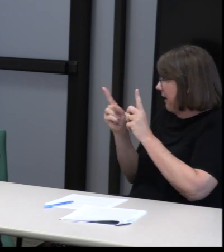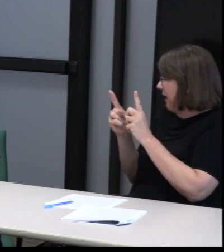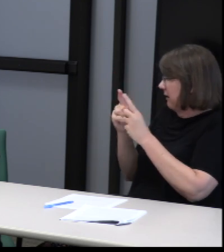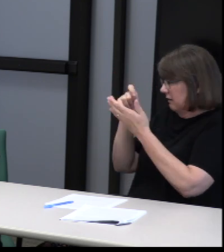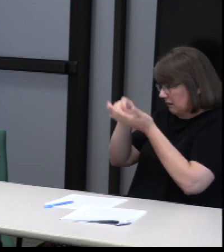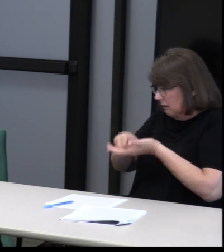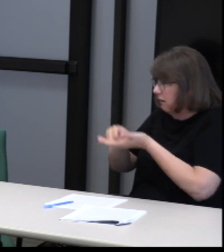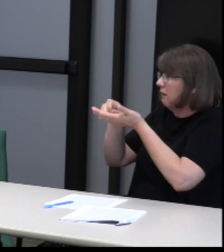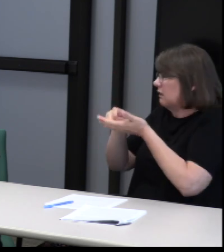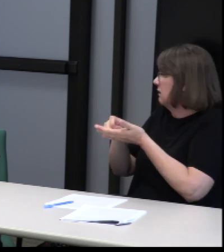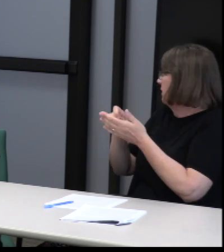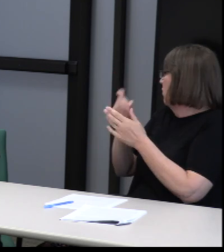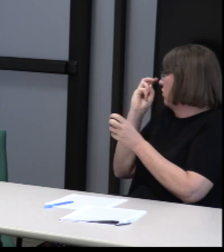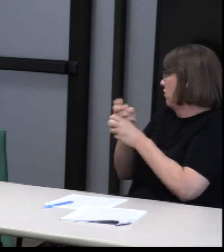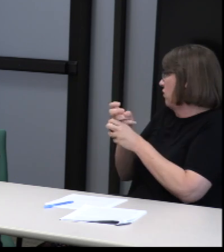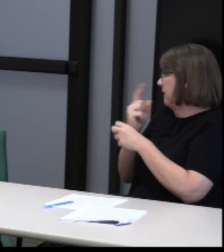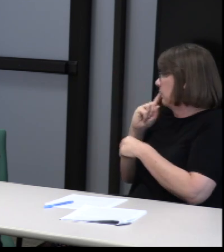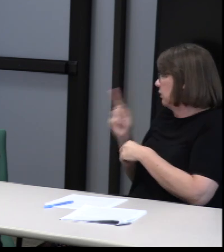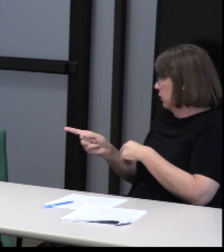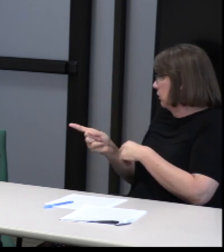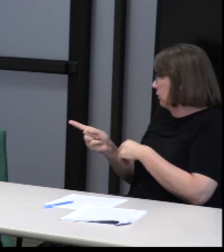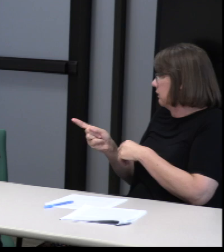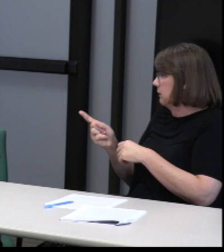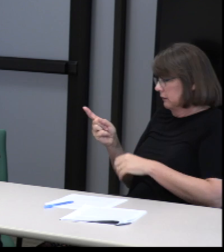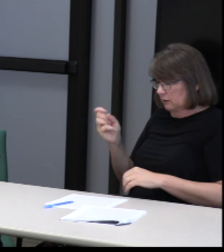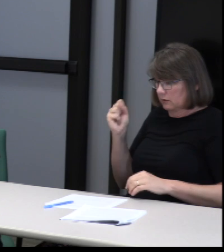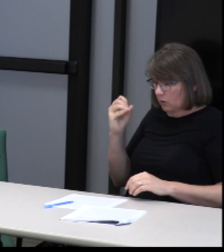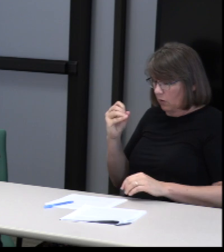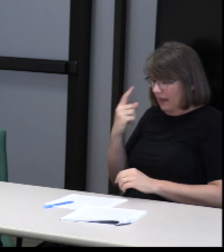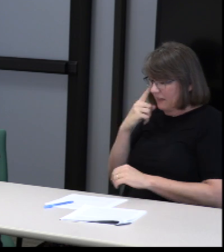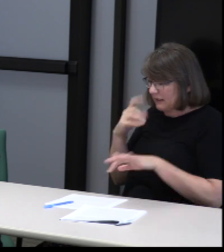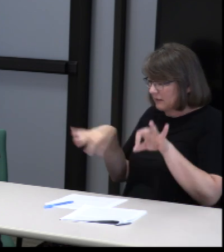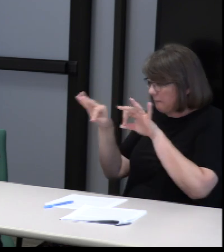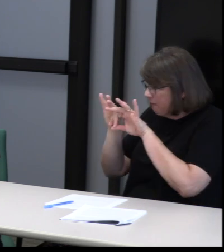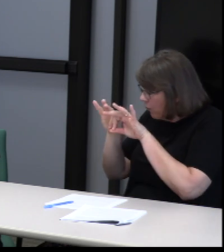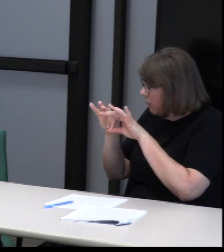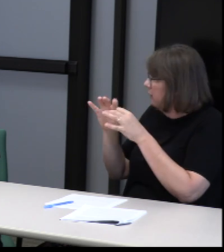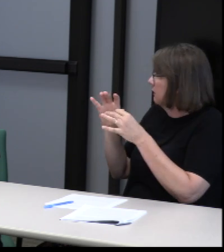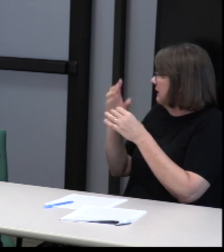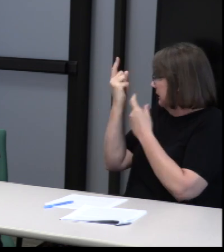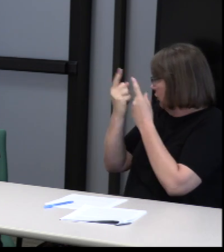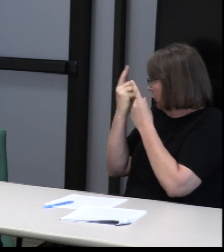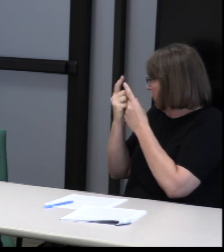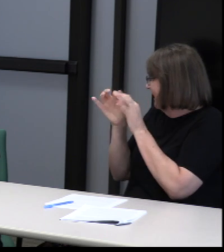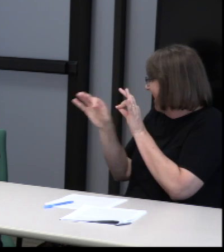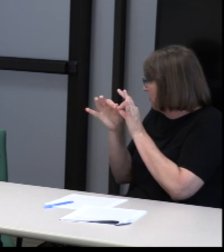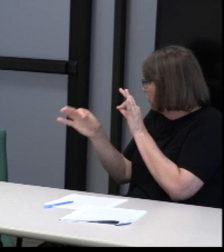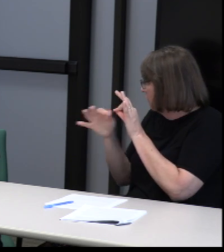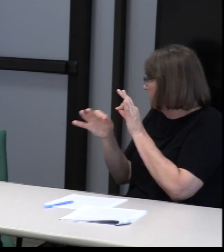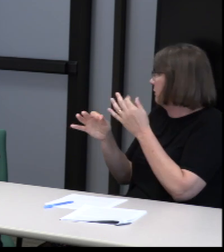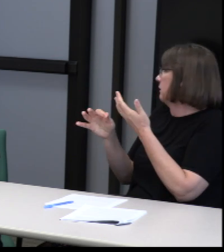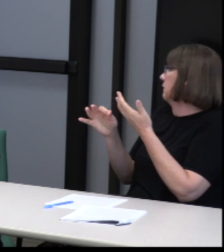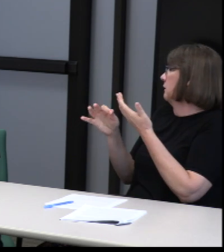you can hear some. But when your eyes aren't on the speaker, you'll miss some. [Achoo!] So, it's important to consider